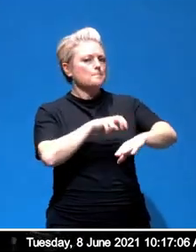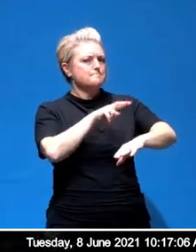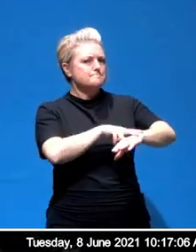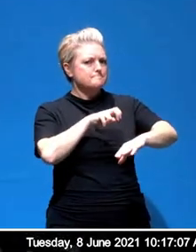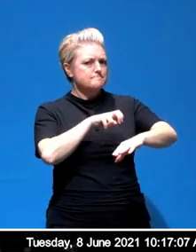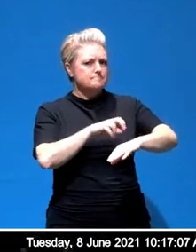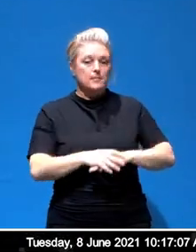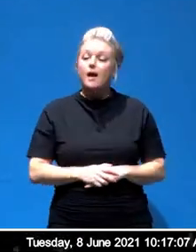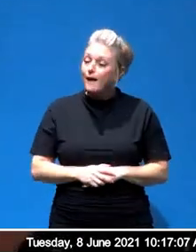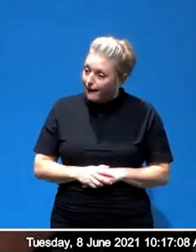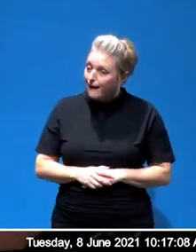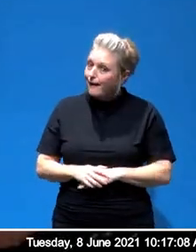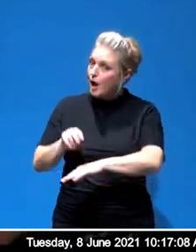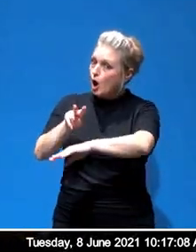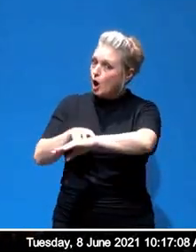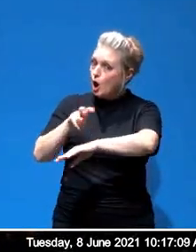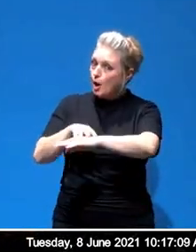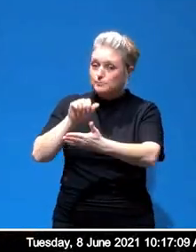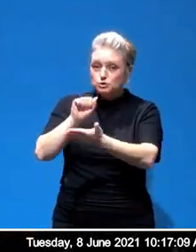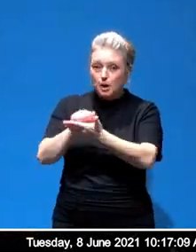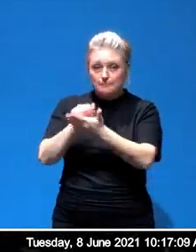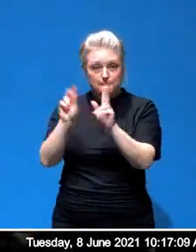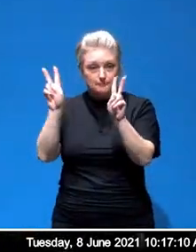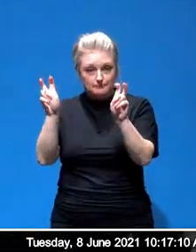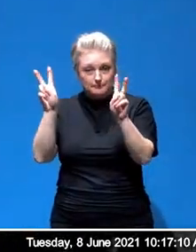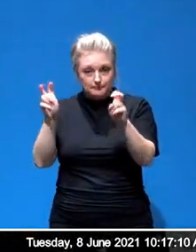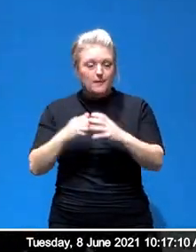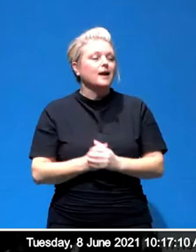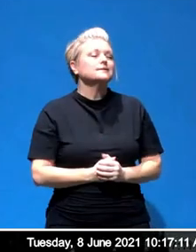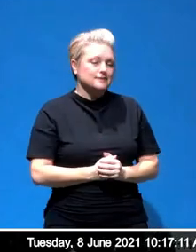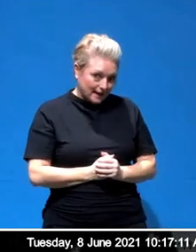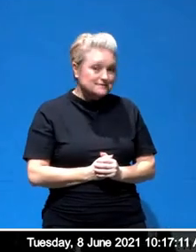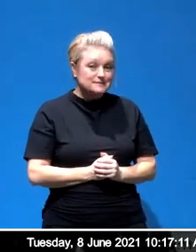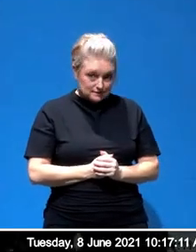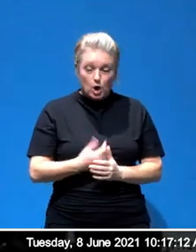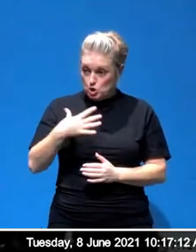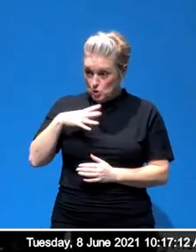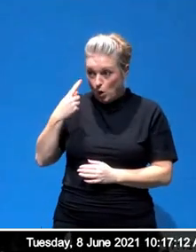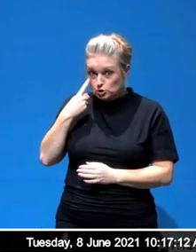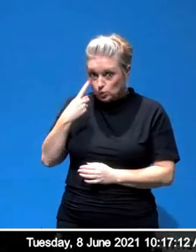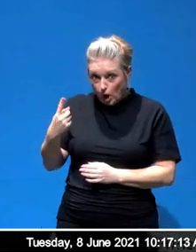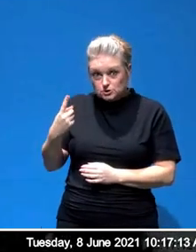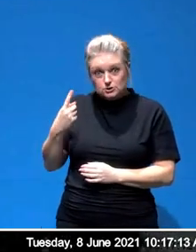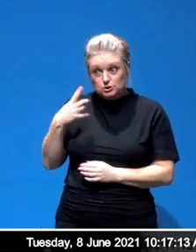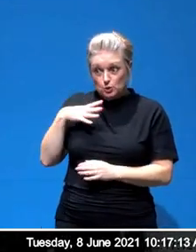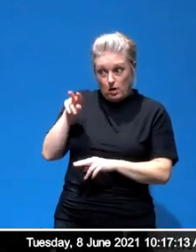Cop Shop. Is that Cop Shop? Yes, please. You want it on now? You want Cop Shop on now?